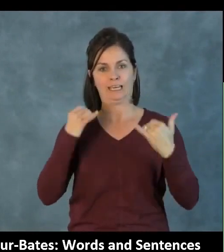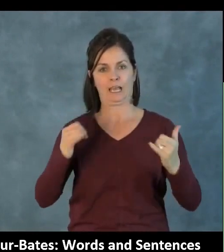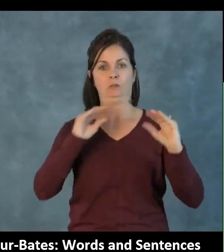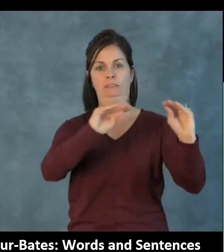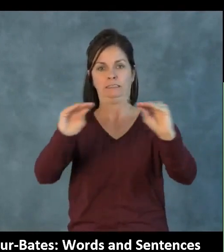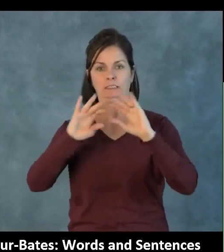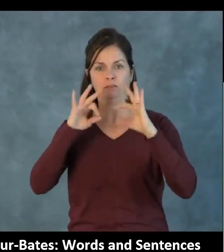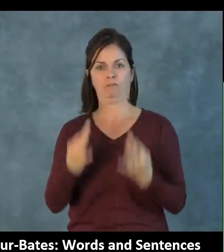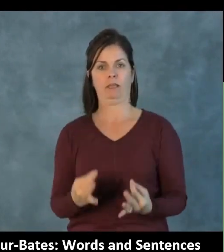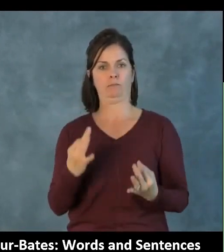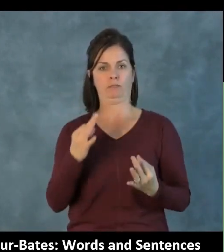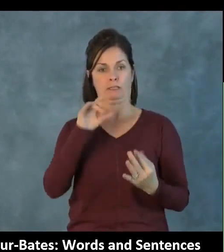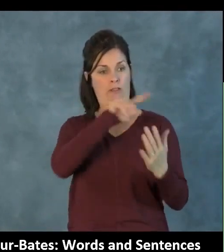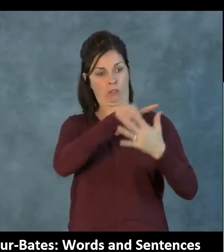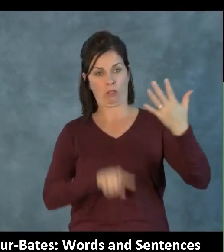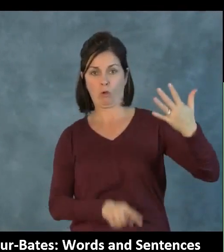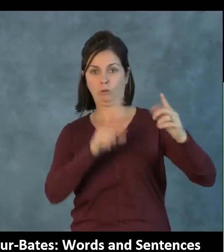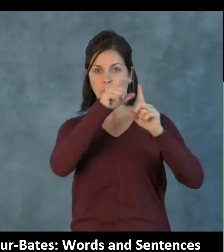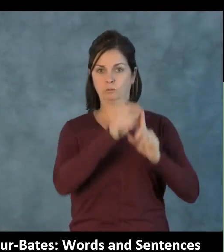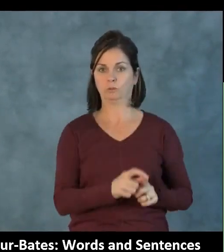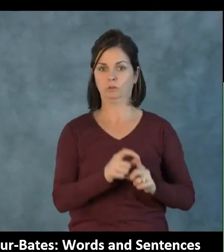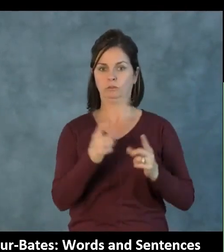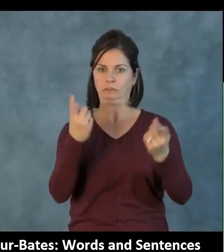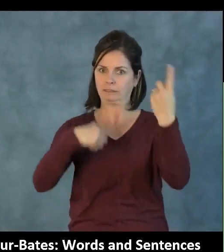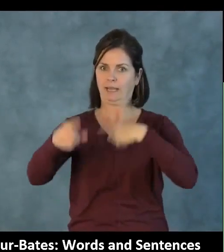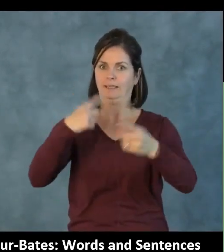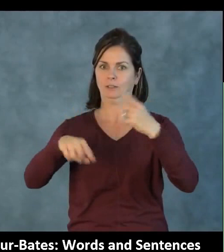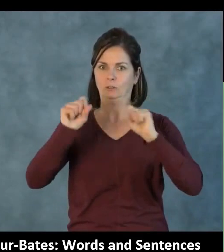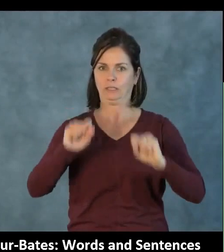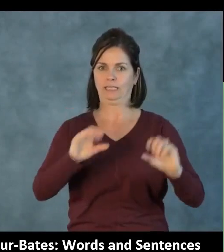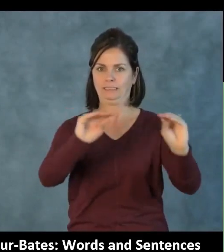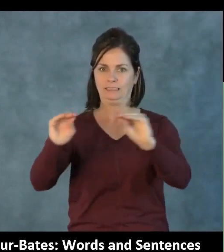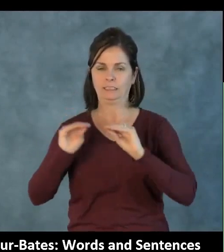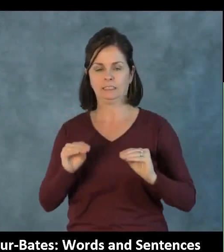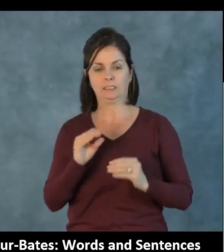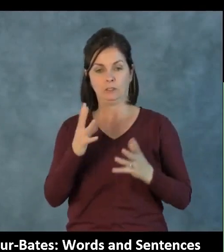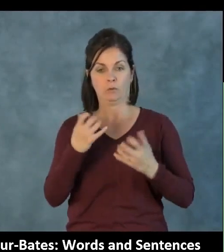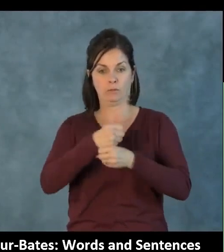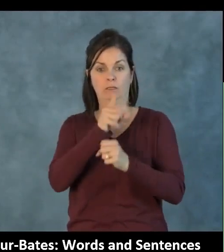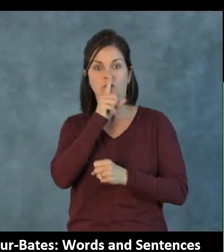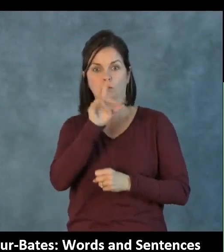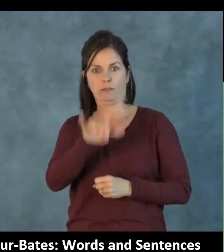that you might want to teach a family in sign language. You might want to be extra sure the child